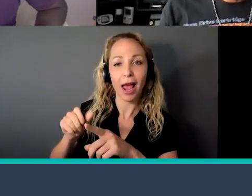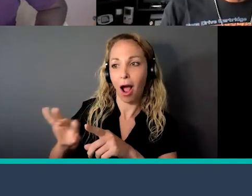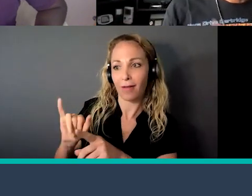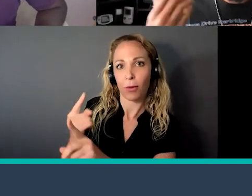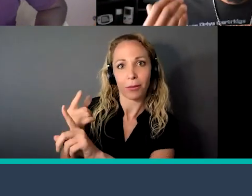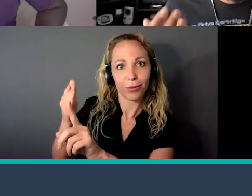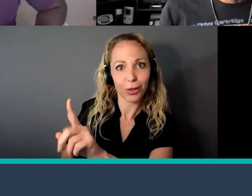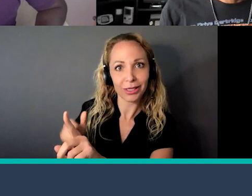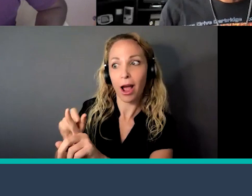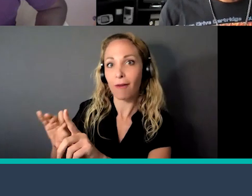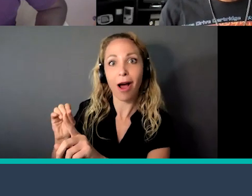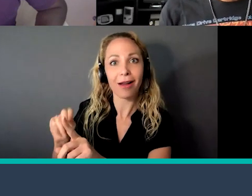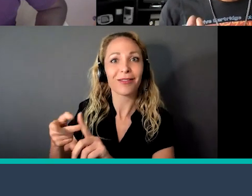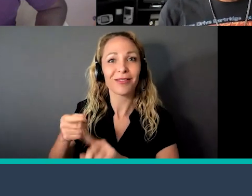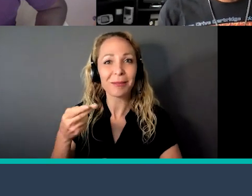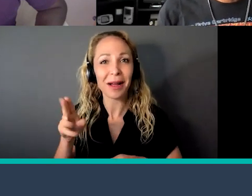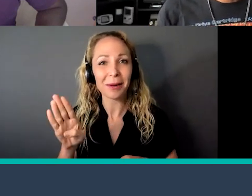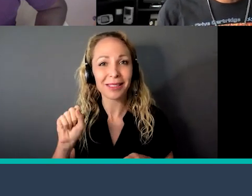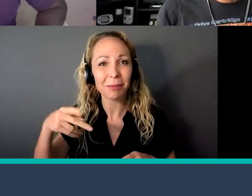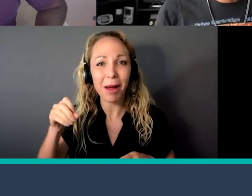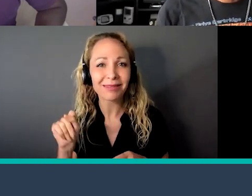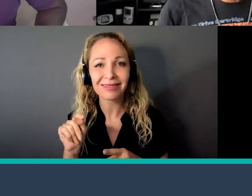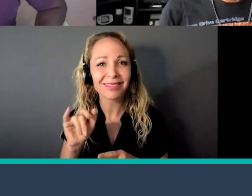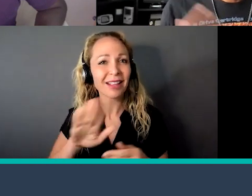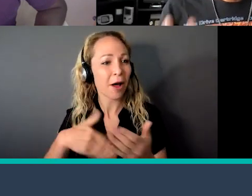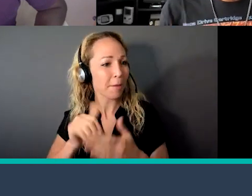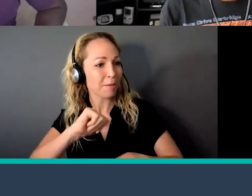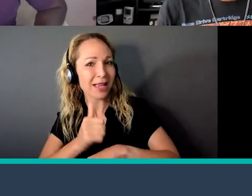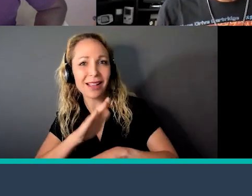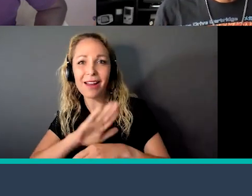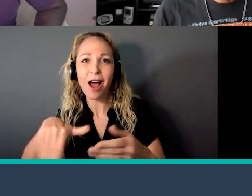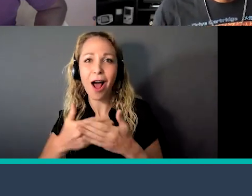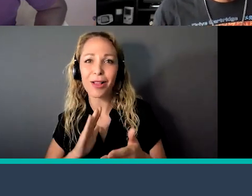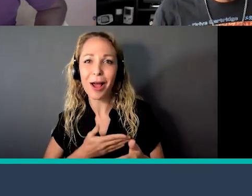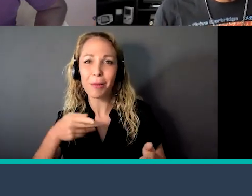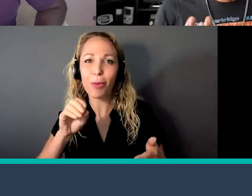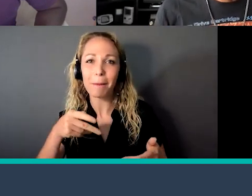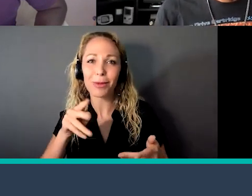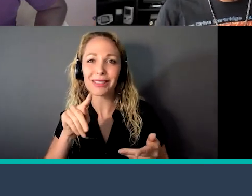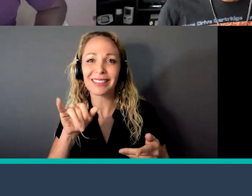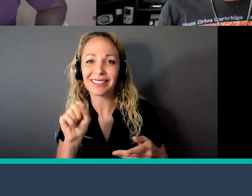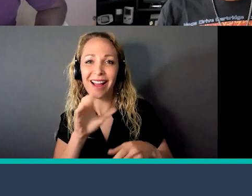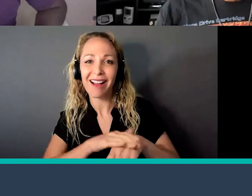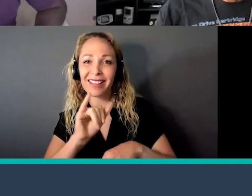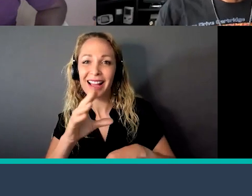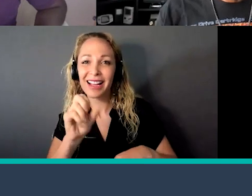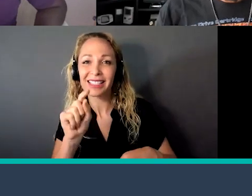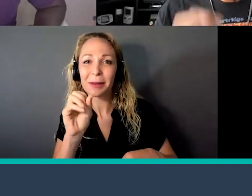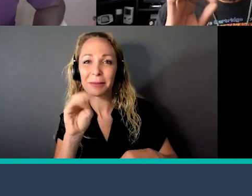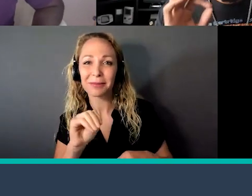ALL BASED ON THESE PROPERTIES. SO HAPPY, IT'S A BEAUTIFUL THING TO BUILD THIS ALL AGAIN DIRECTLY IN HubSpot.